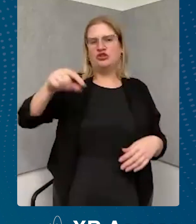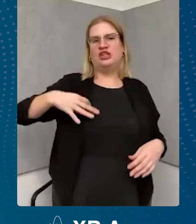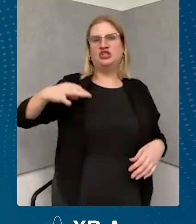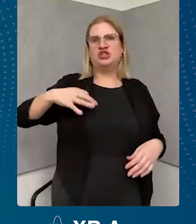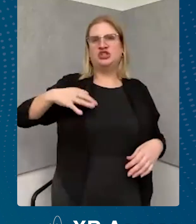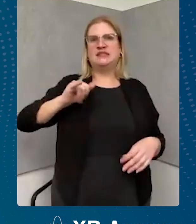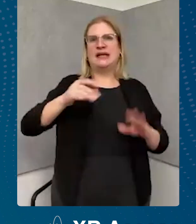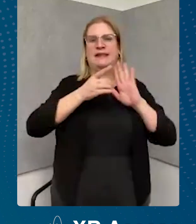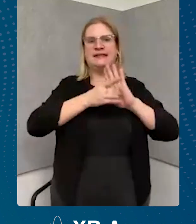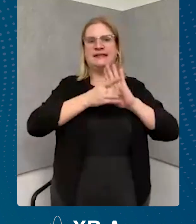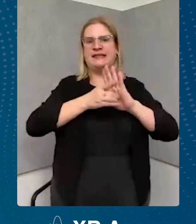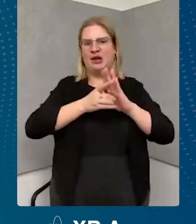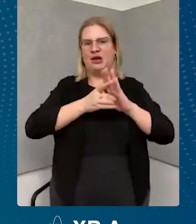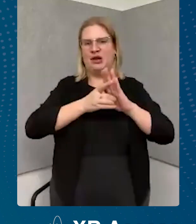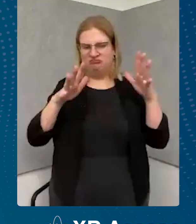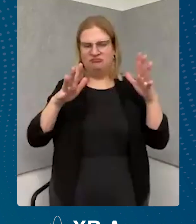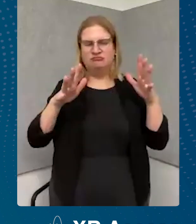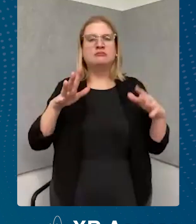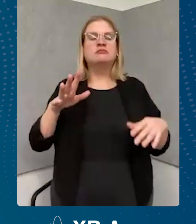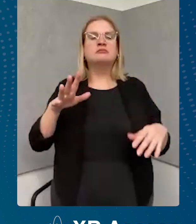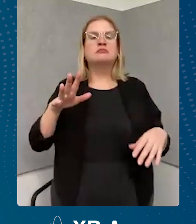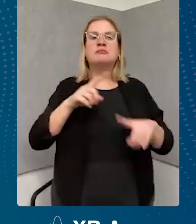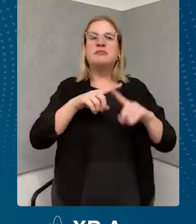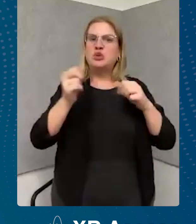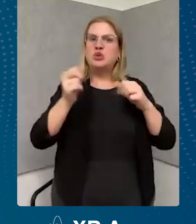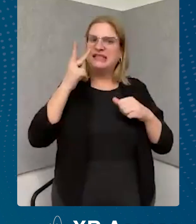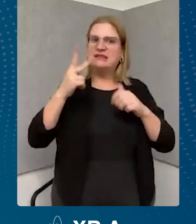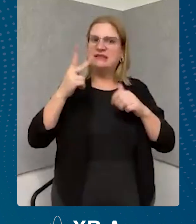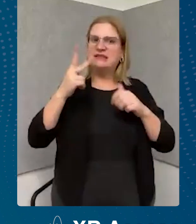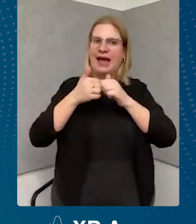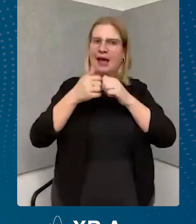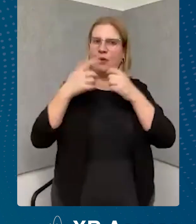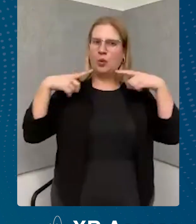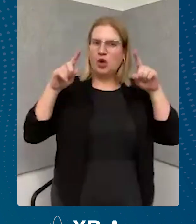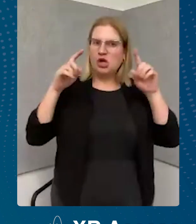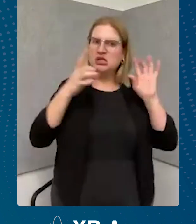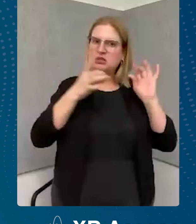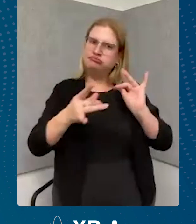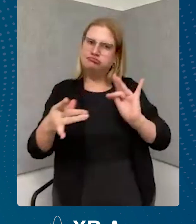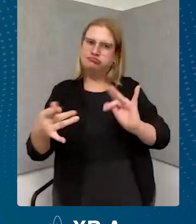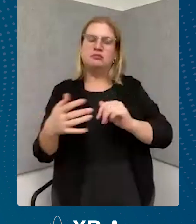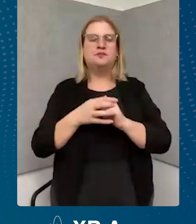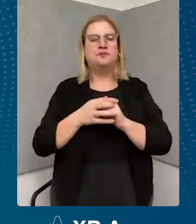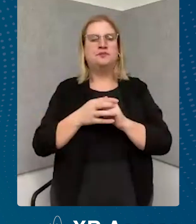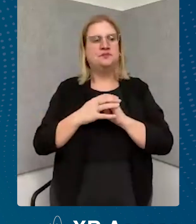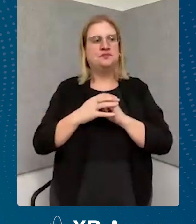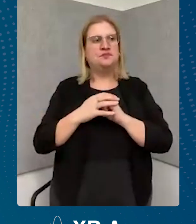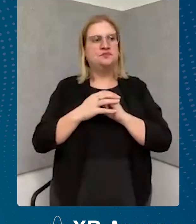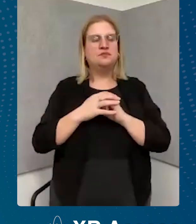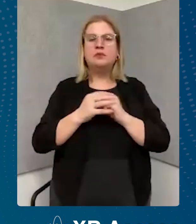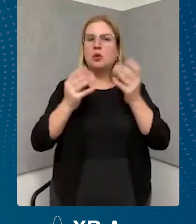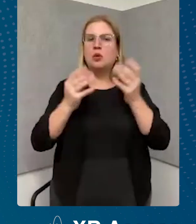but you can see how it works. You can see we want to try to make it customizable